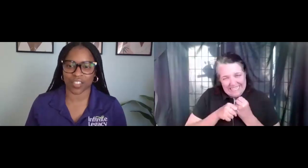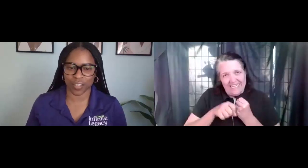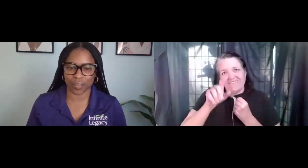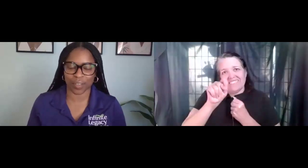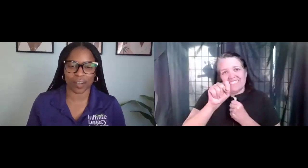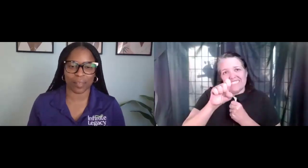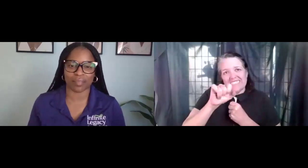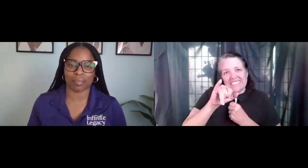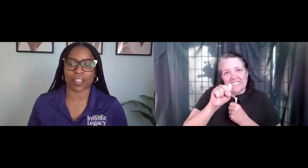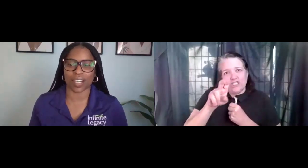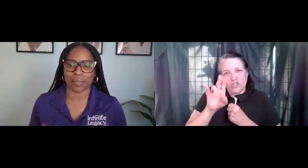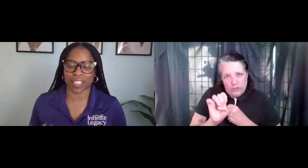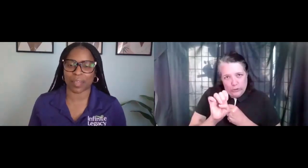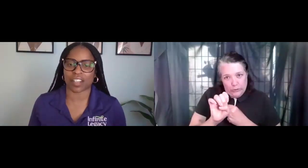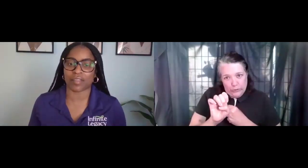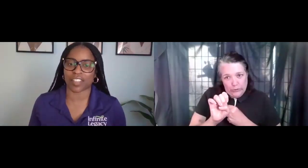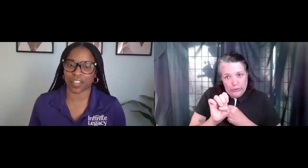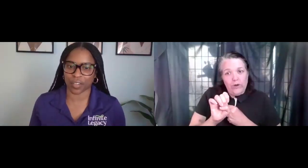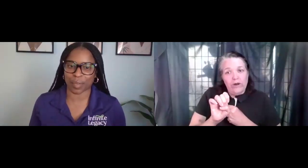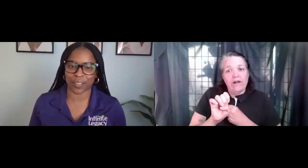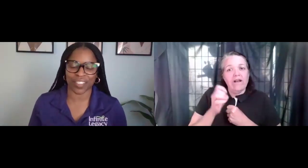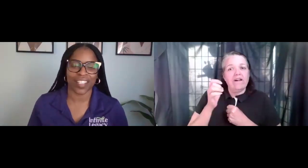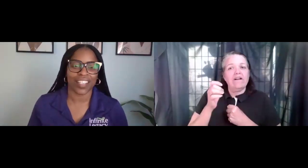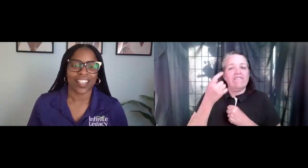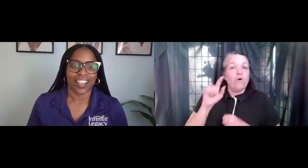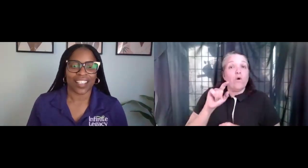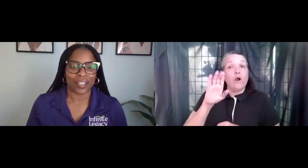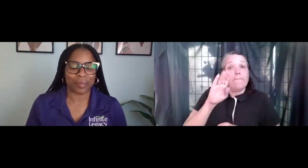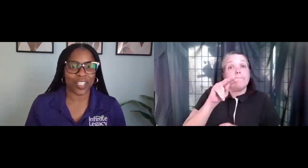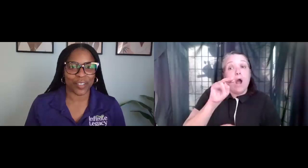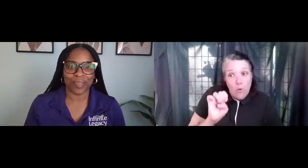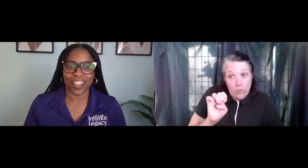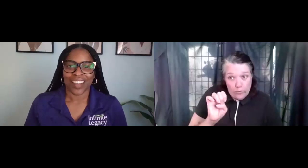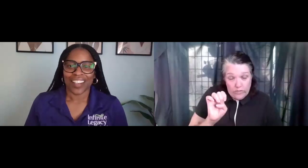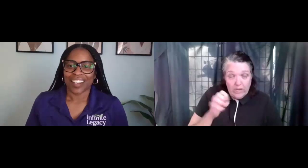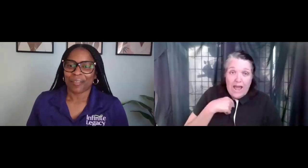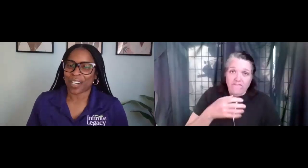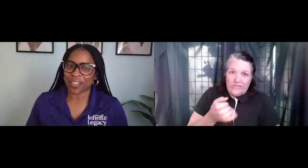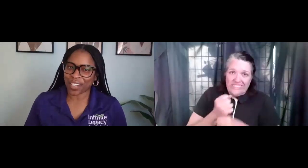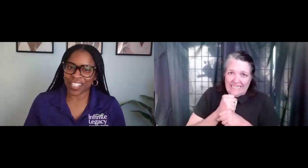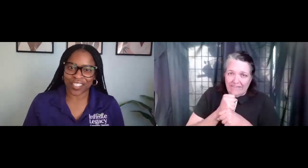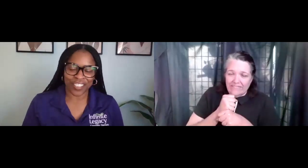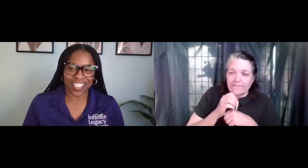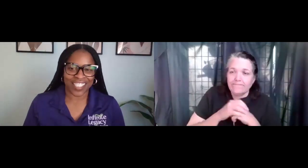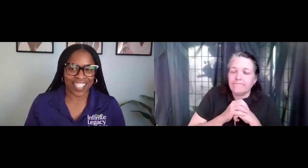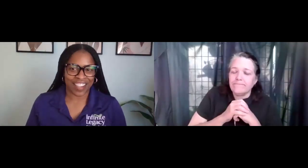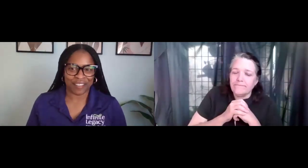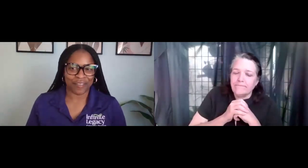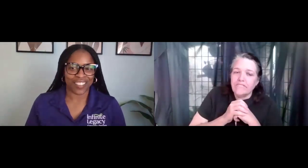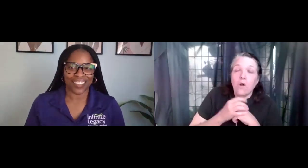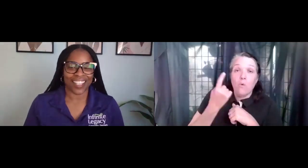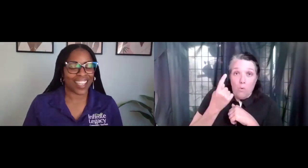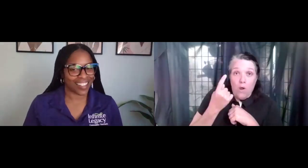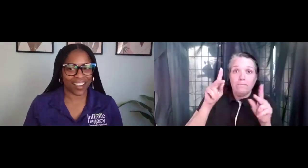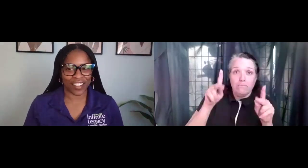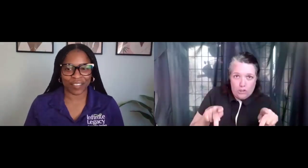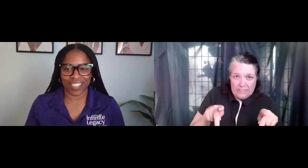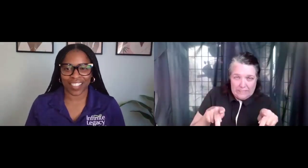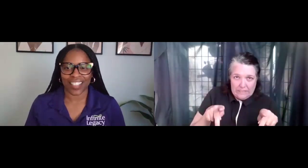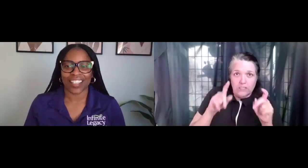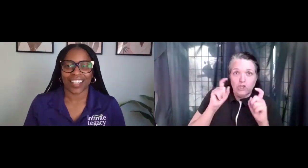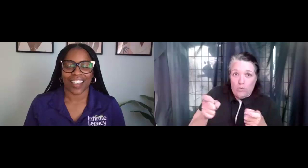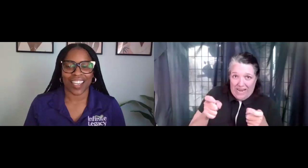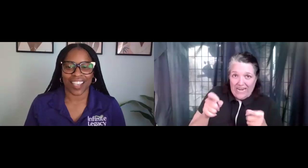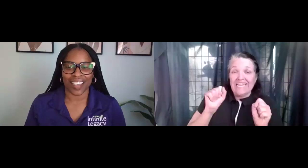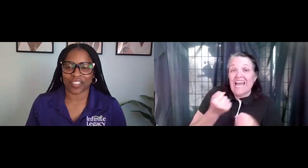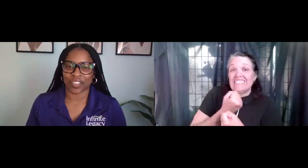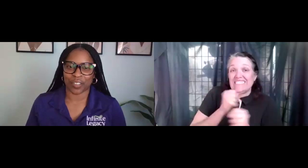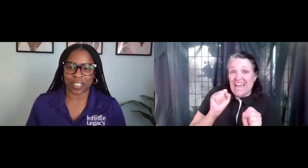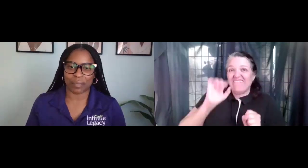I am a tissue recipient of donor bone. So one organ donor can save eight lives. And as Jecoliah